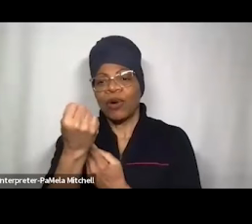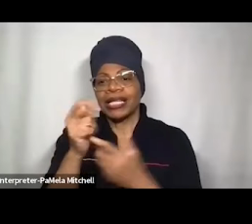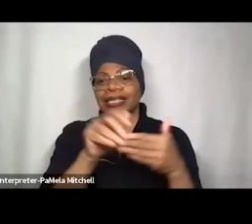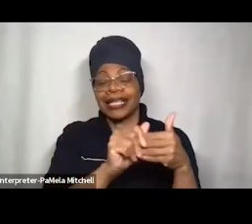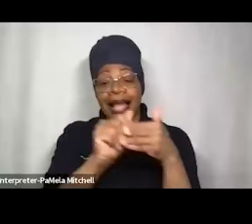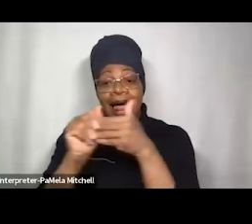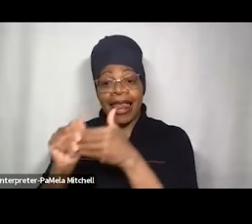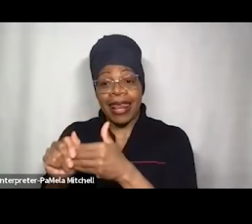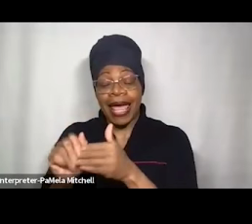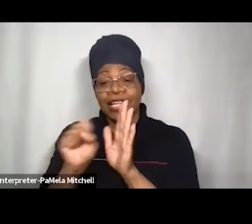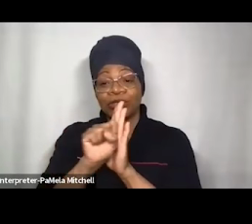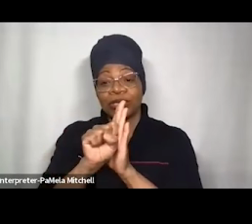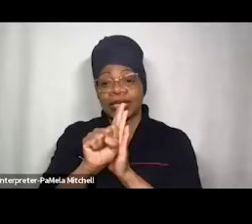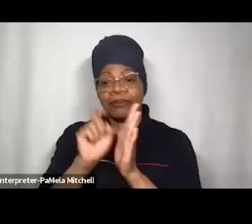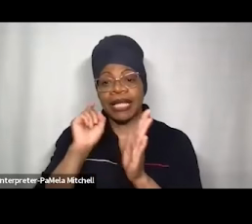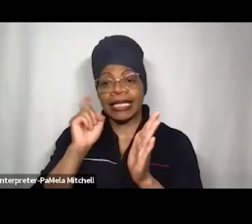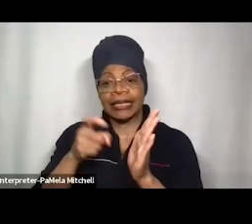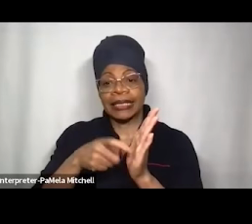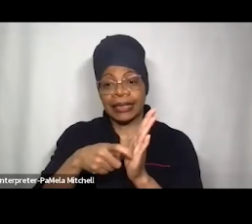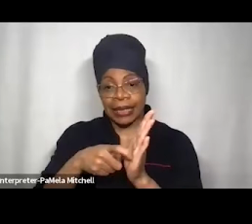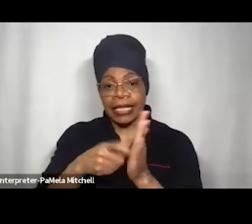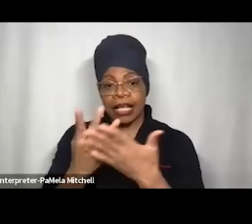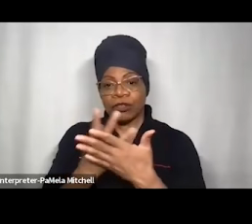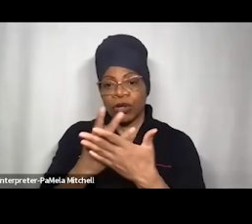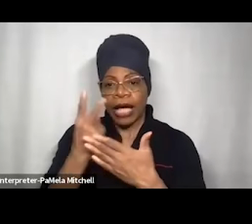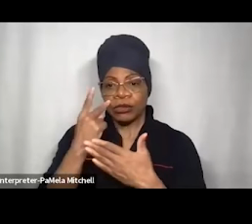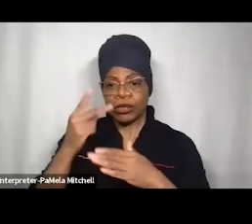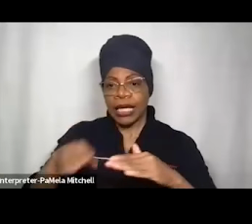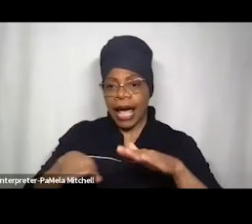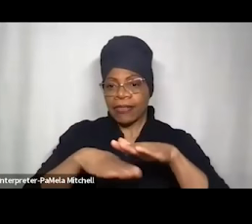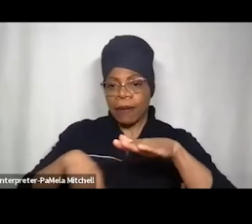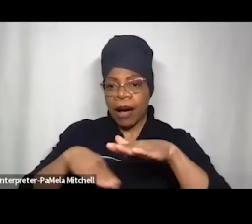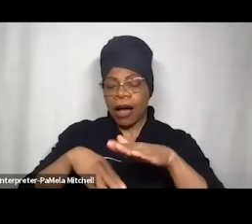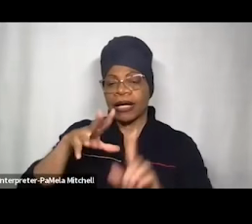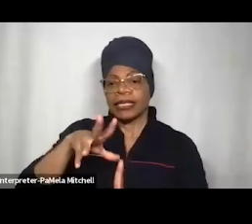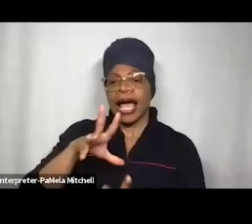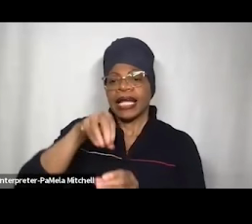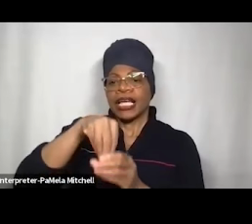that are detected in the screens that you see down below, including the PCL-5, which I think is one